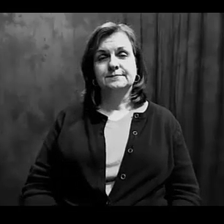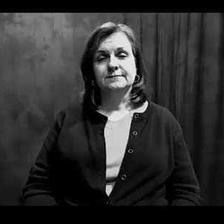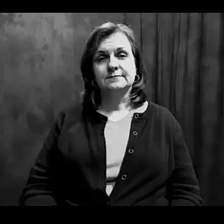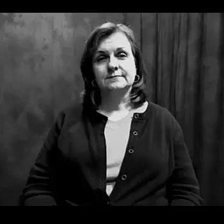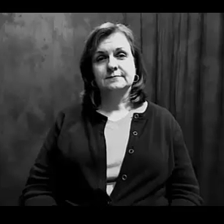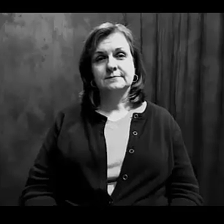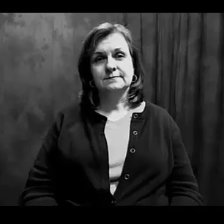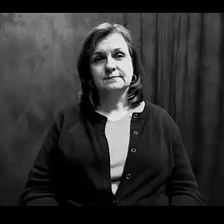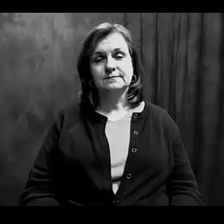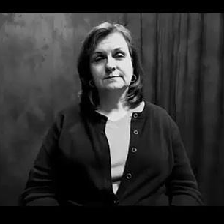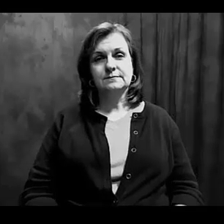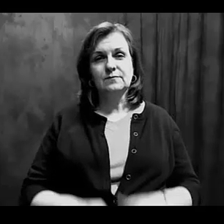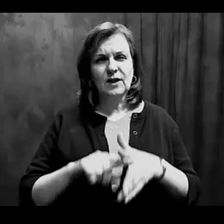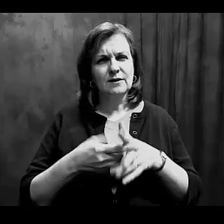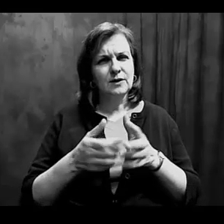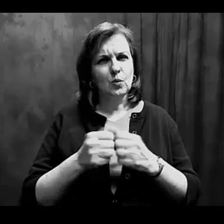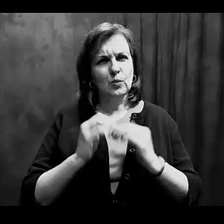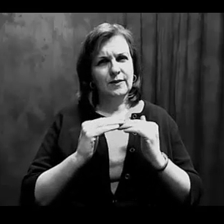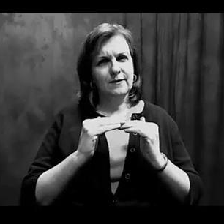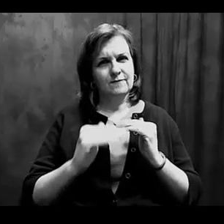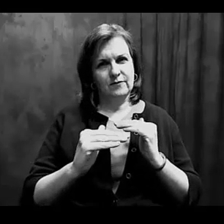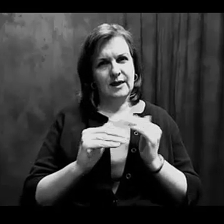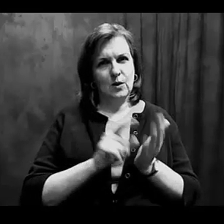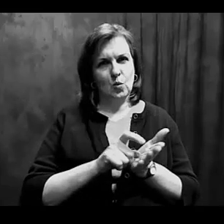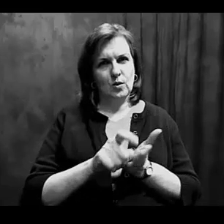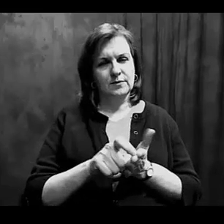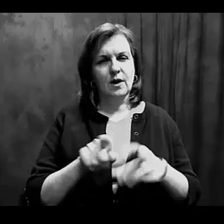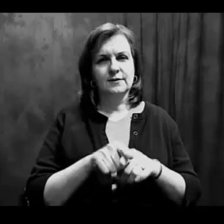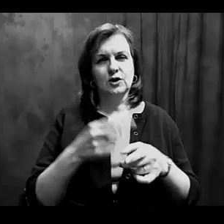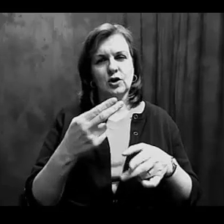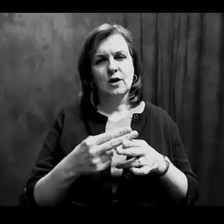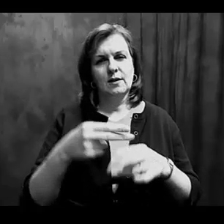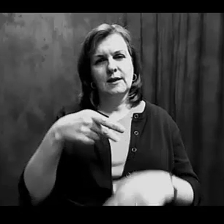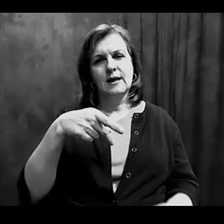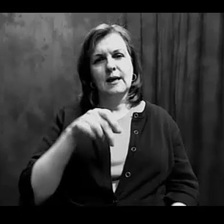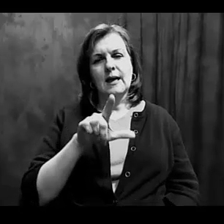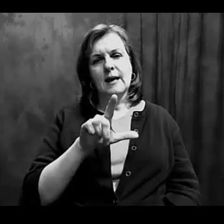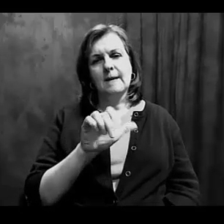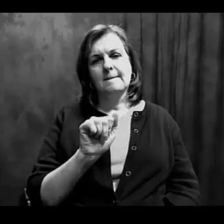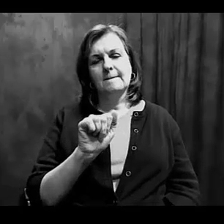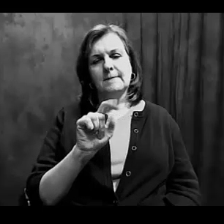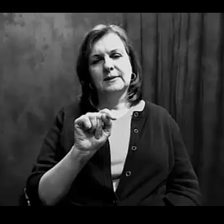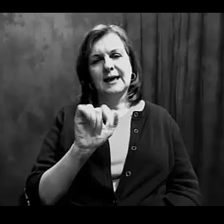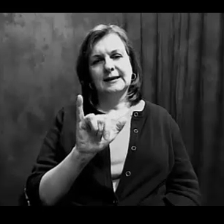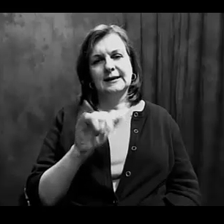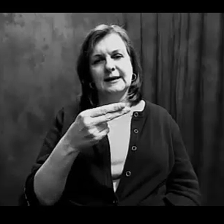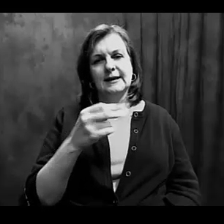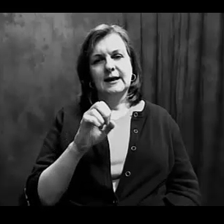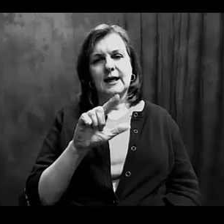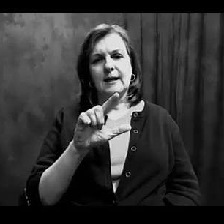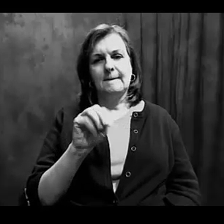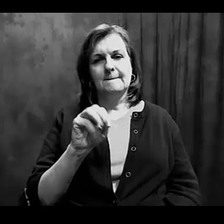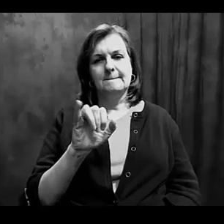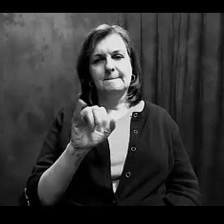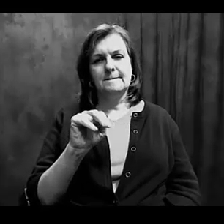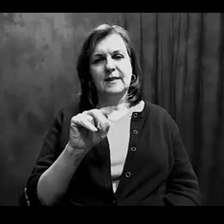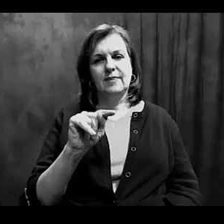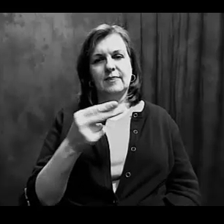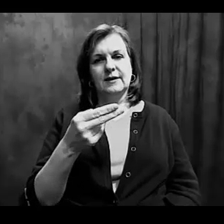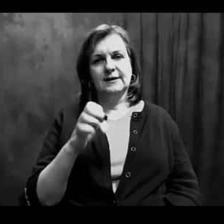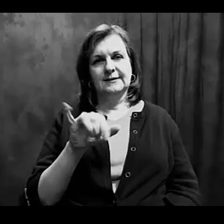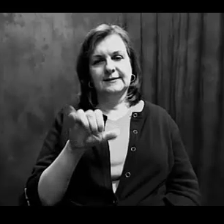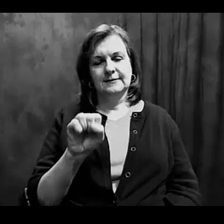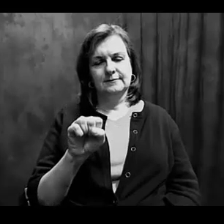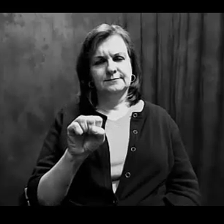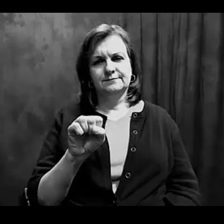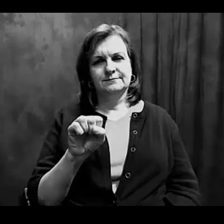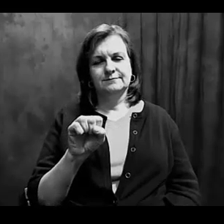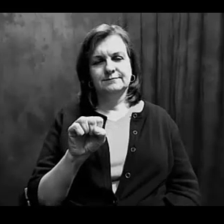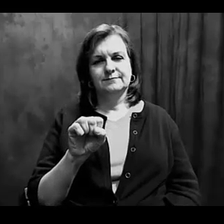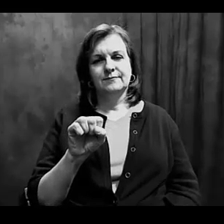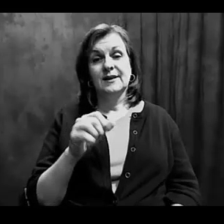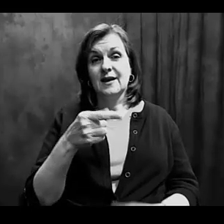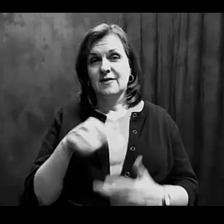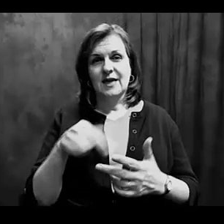but briefly we want to start with a flat worms also known as Platyhelminthes